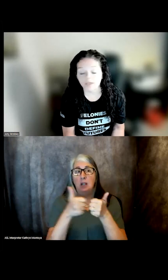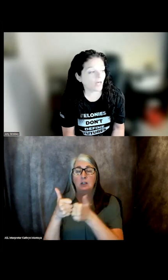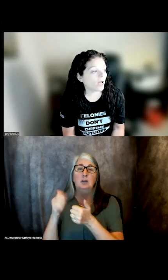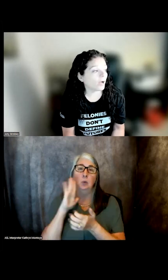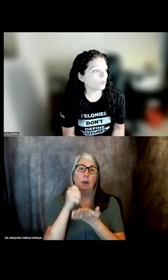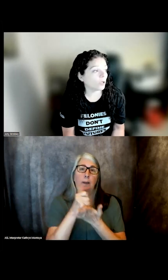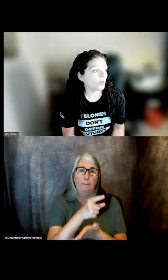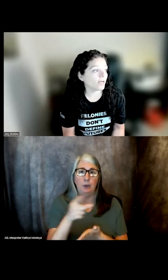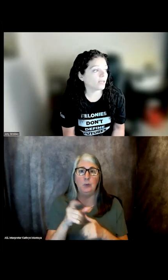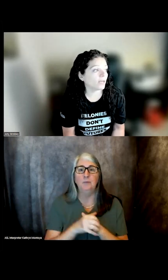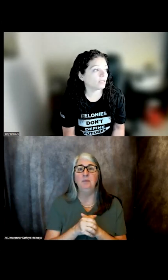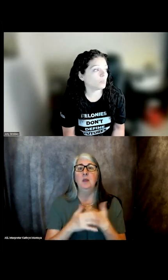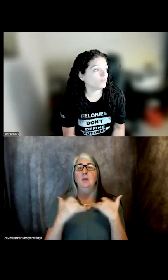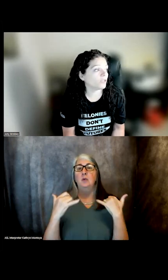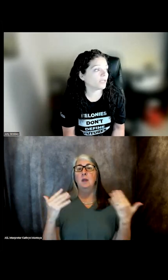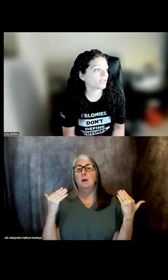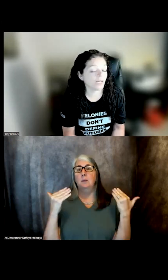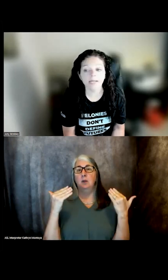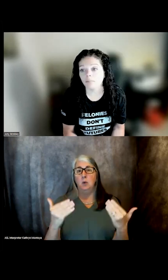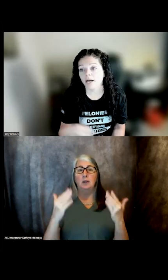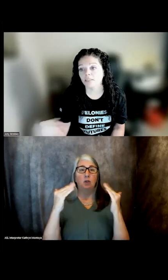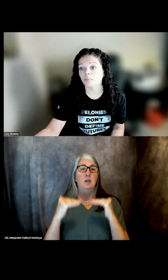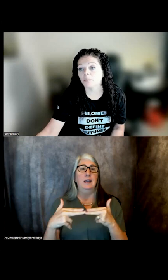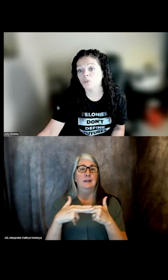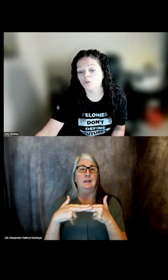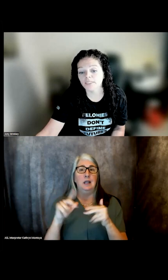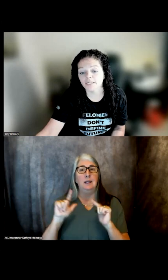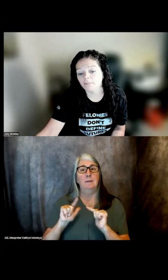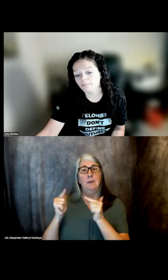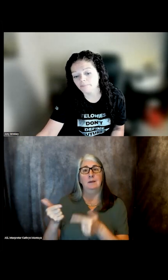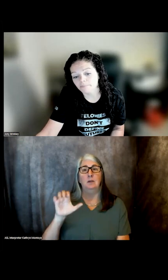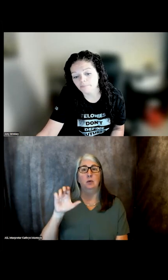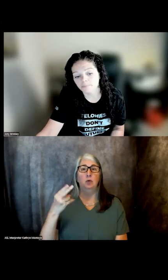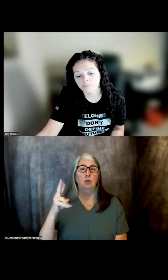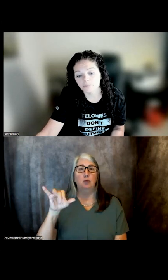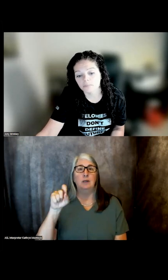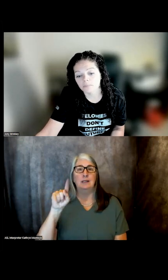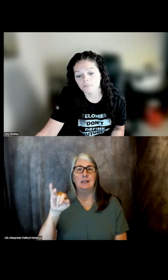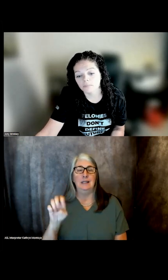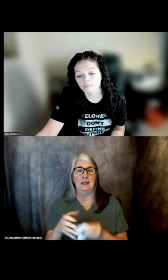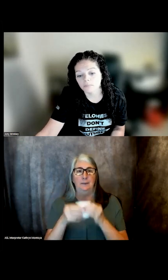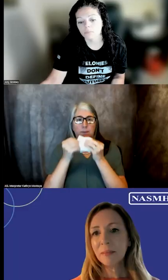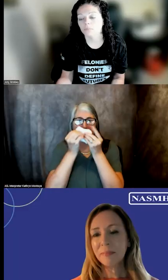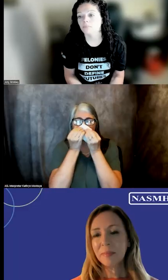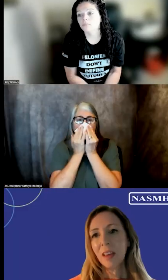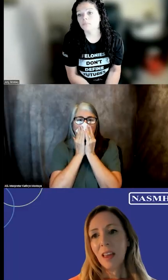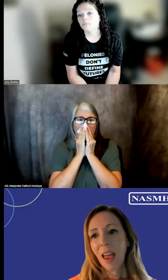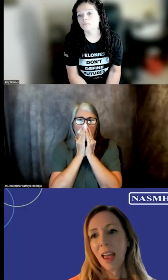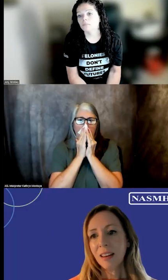WITH THAT, I WILL MOVE IT TO THE NEXT SLIDE AND PASS IT TO CHRISTY. >> THANK YOU SO MUCH, AMY.